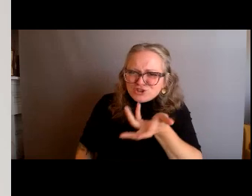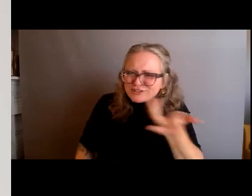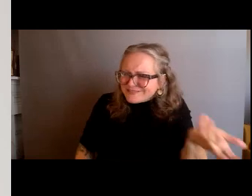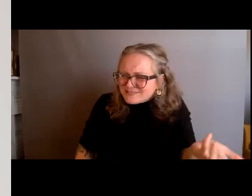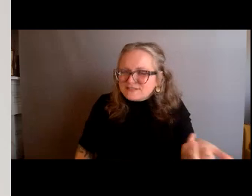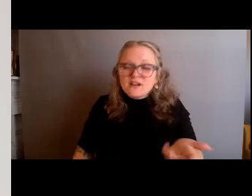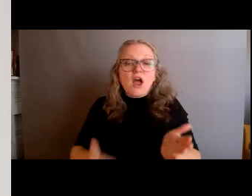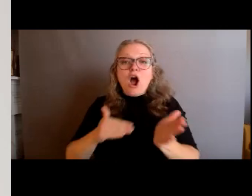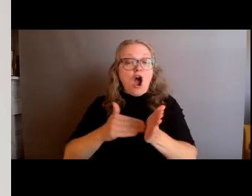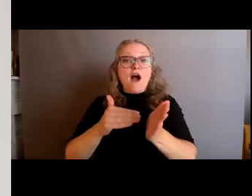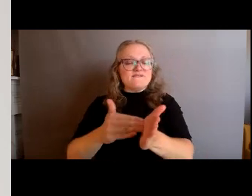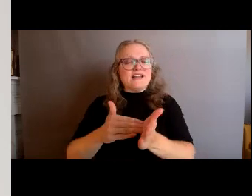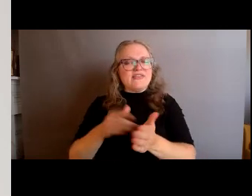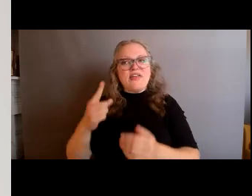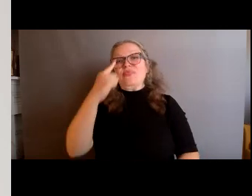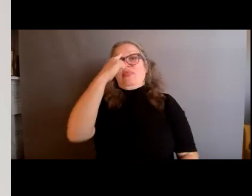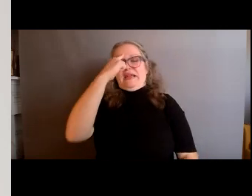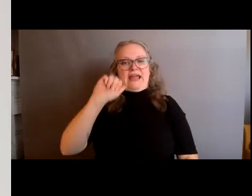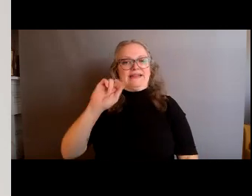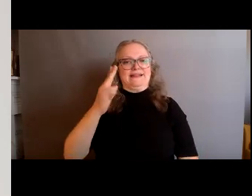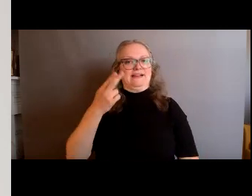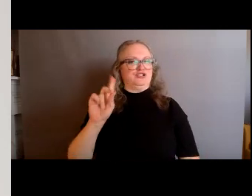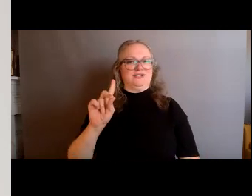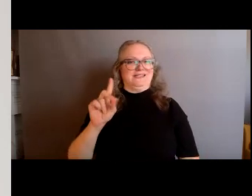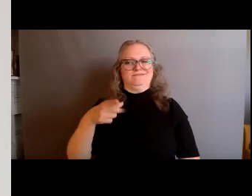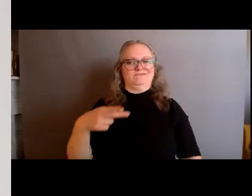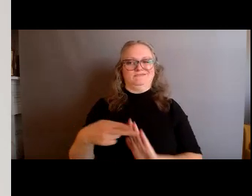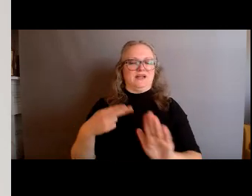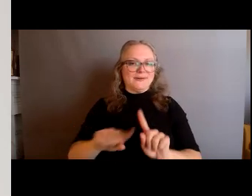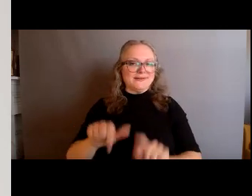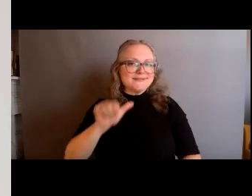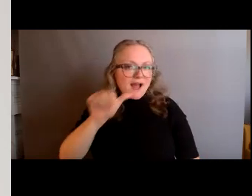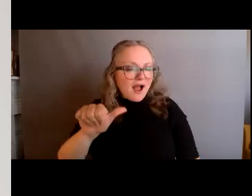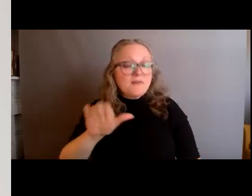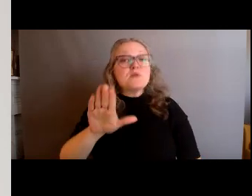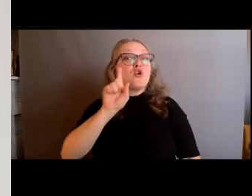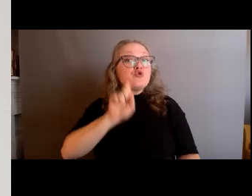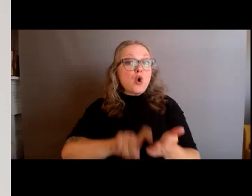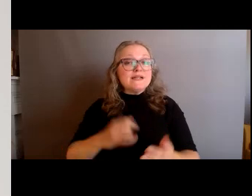it's confused with attention deficit. Because, but you'll notice if I said Andrea,